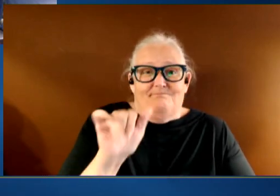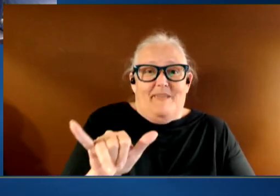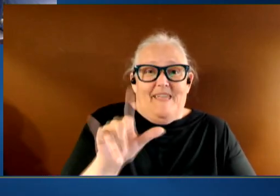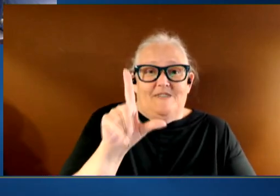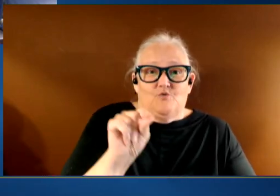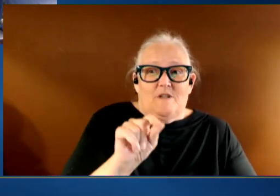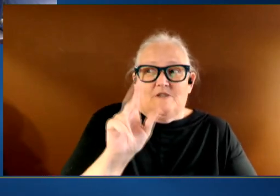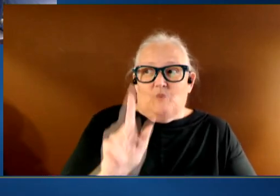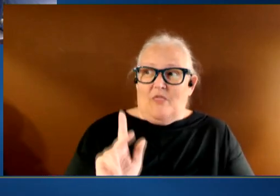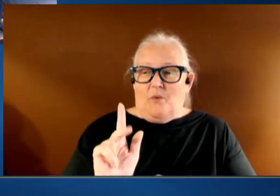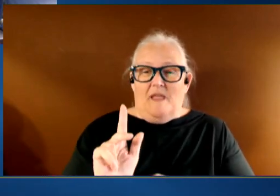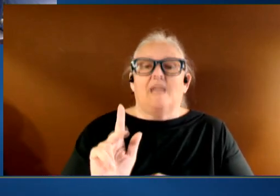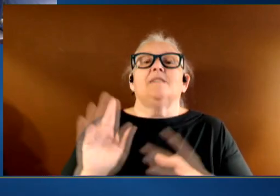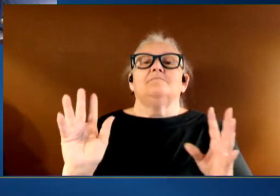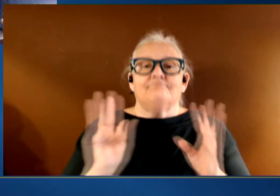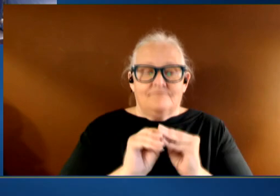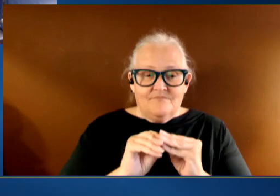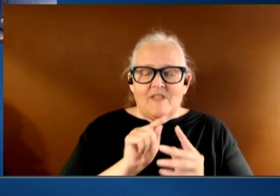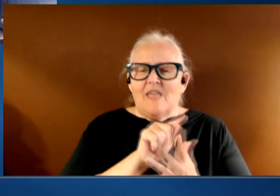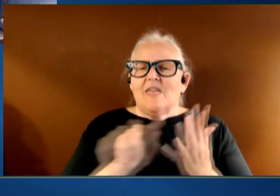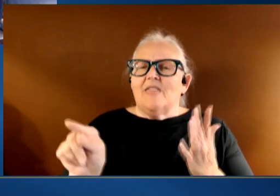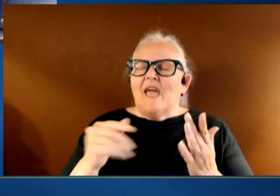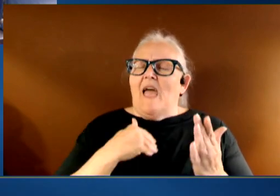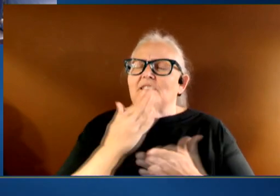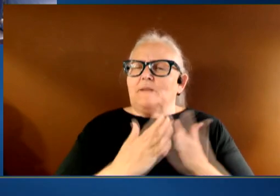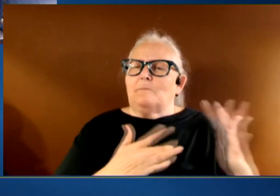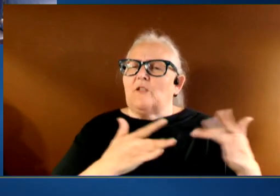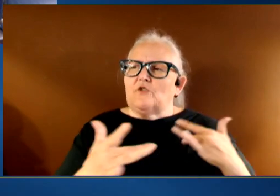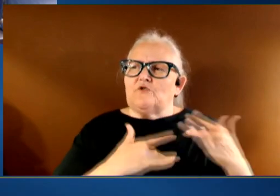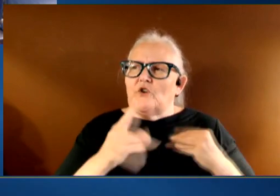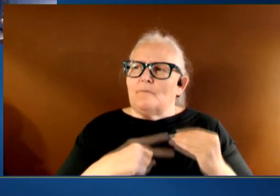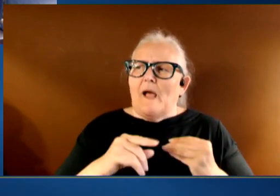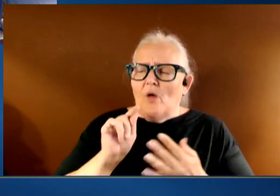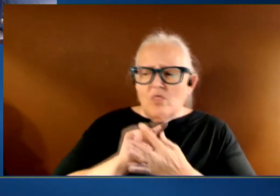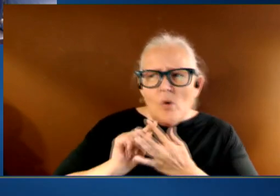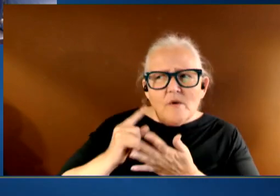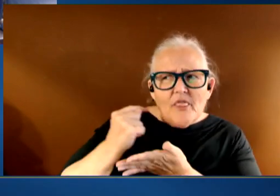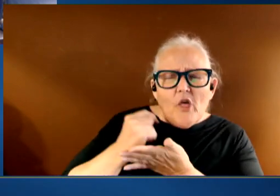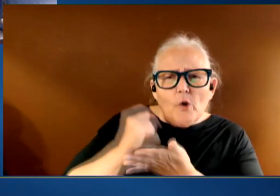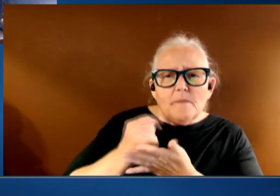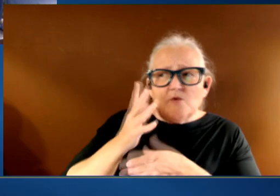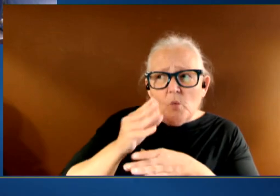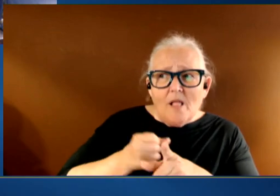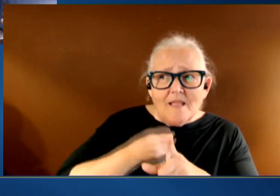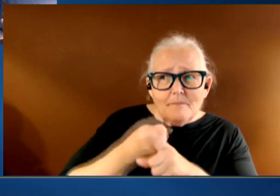the participants mentioned concerns such as the impact of therapies on fertility and childbearing.